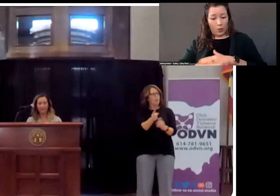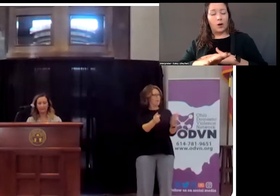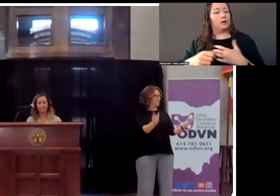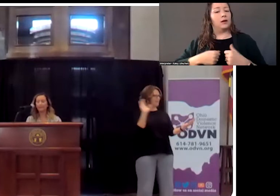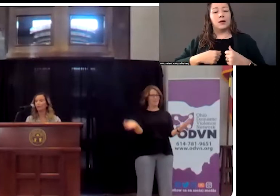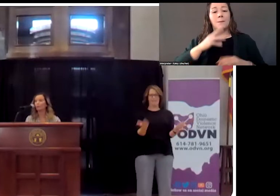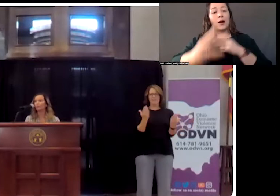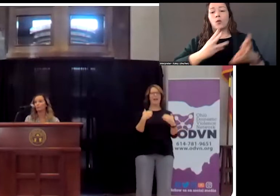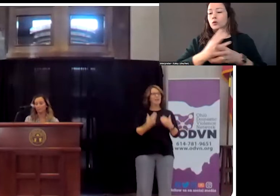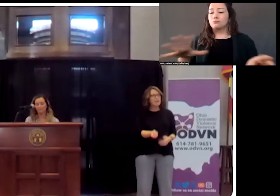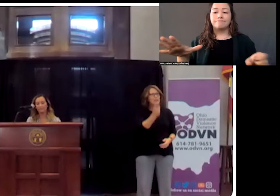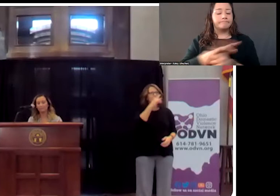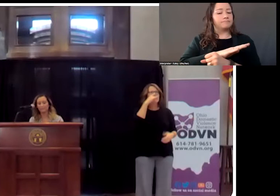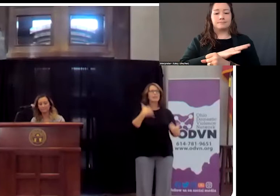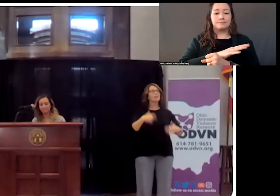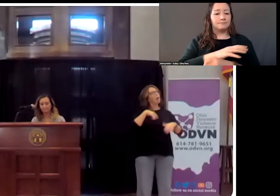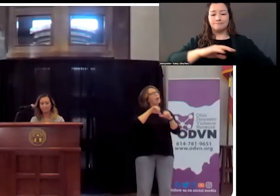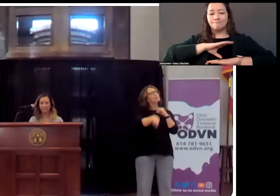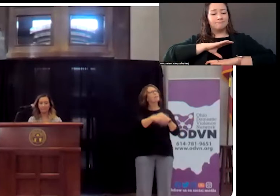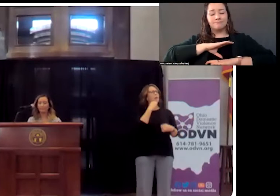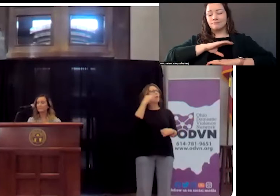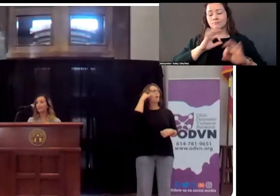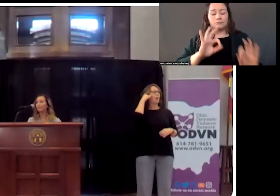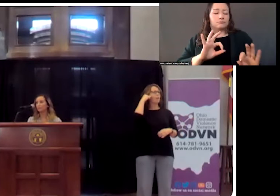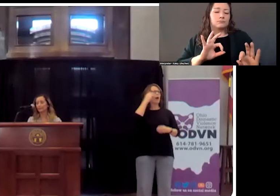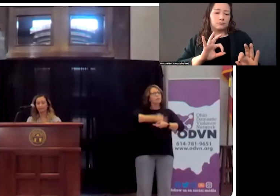I stayed home with both of my children, babysat full time